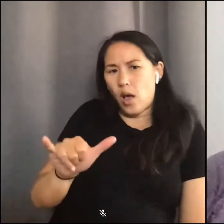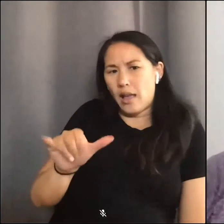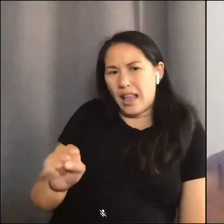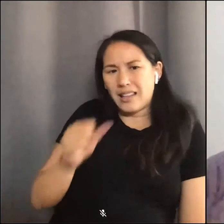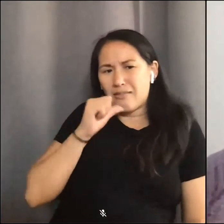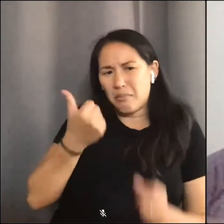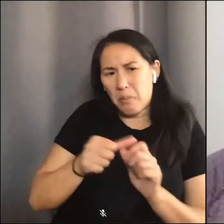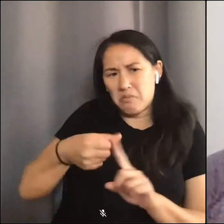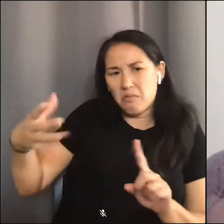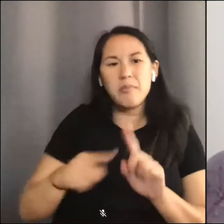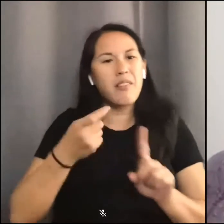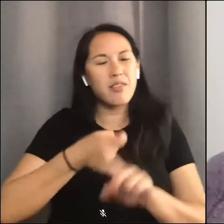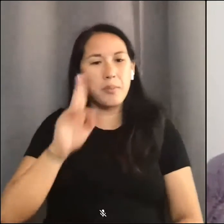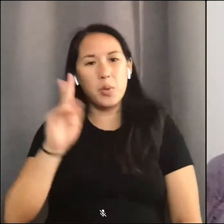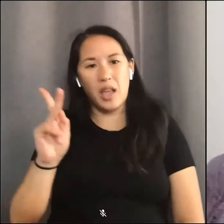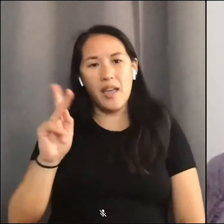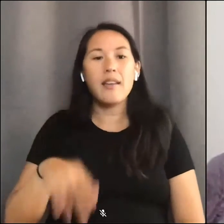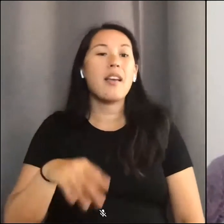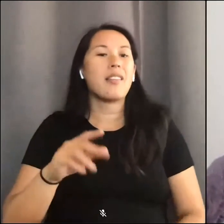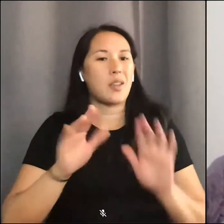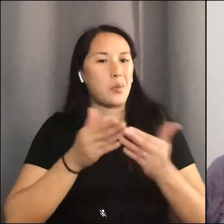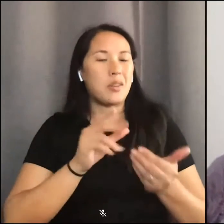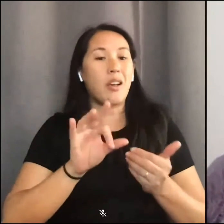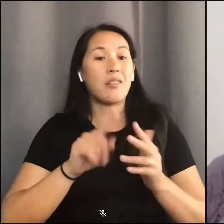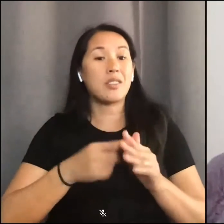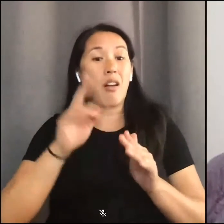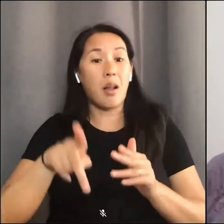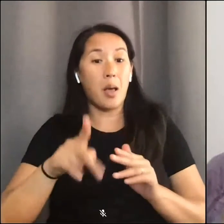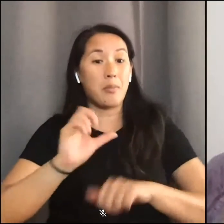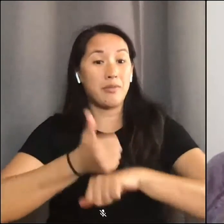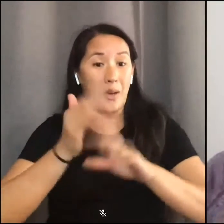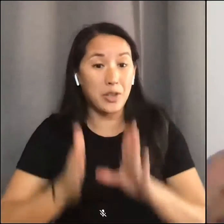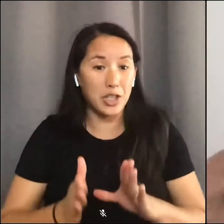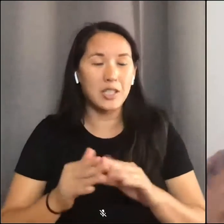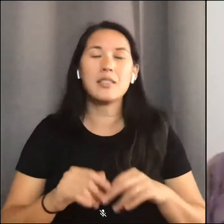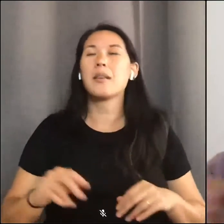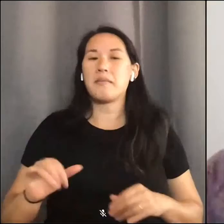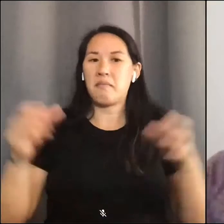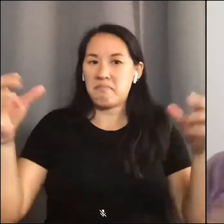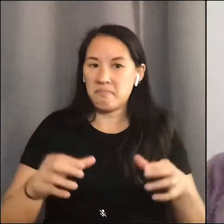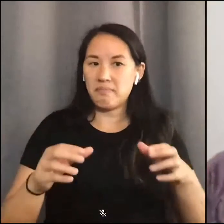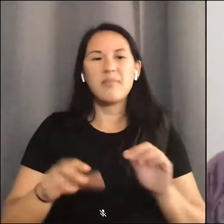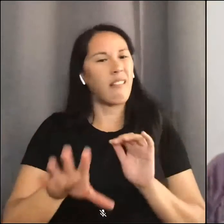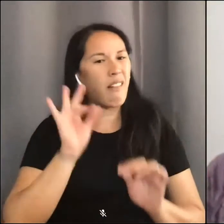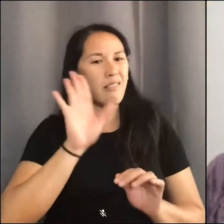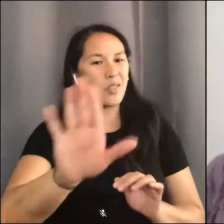um it's from the uk community of startup founders um and find your group to connect with